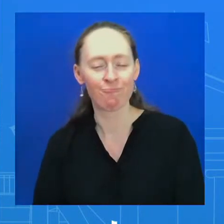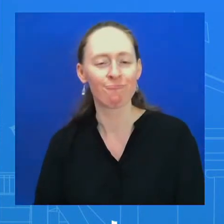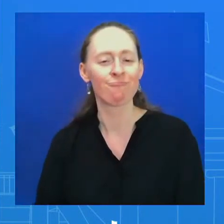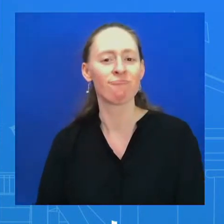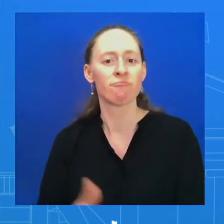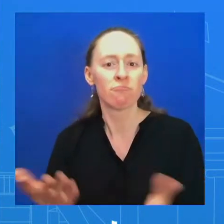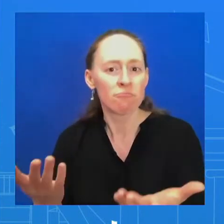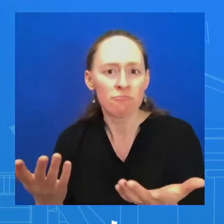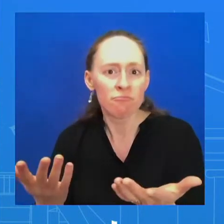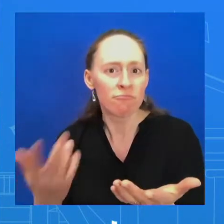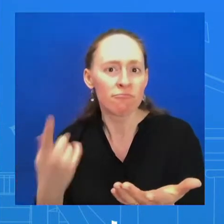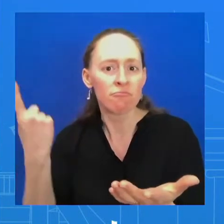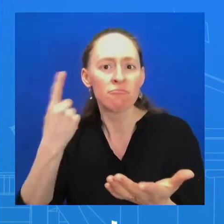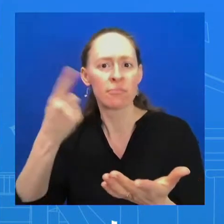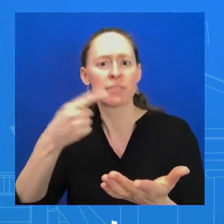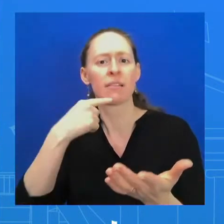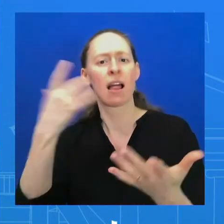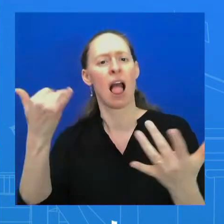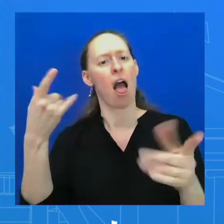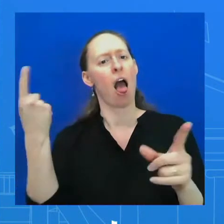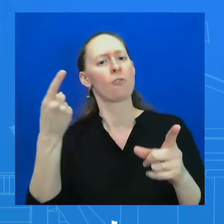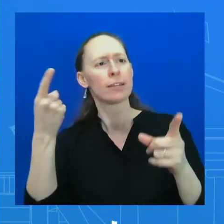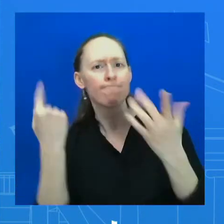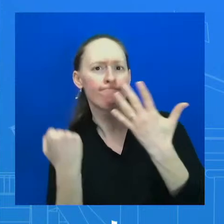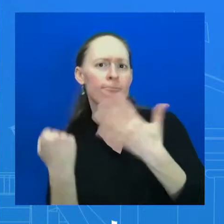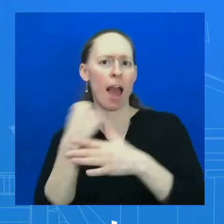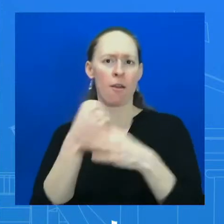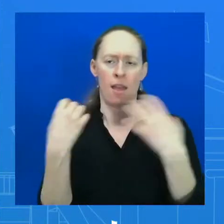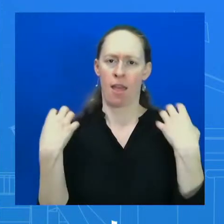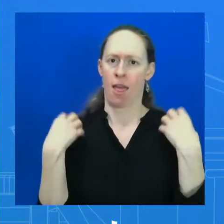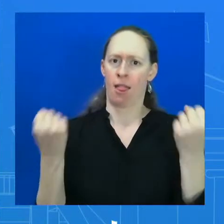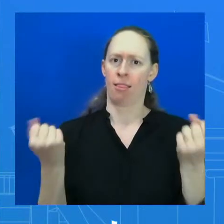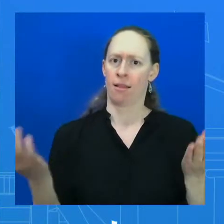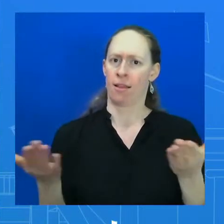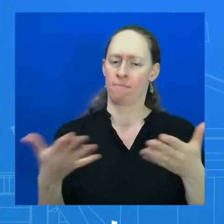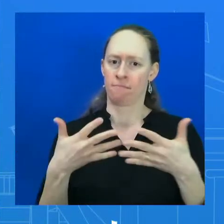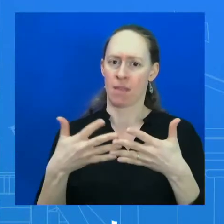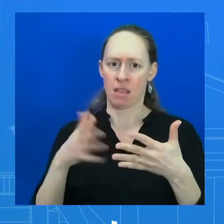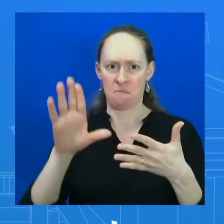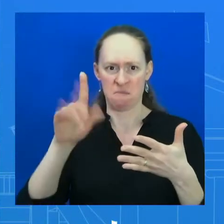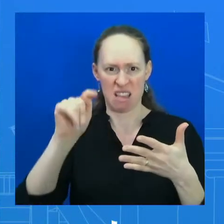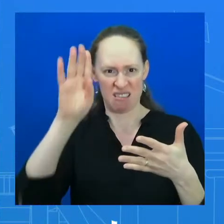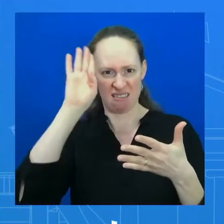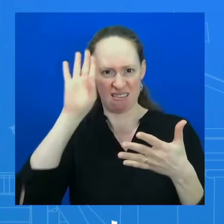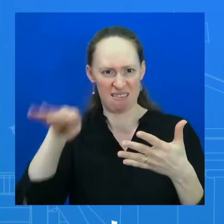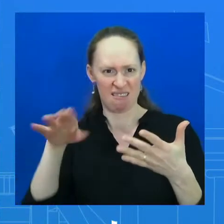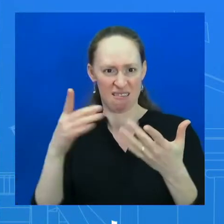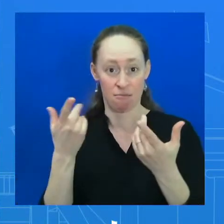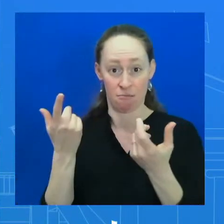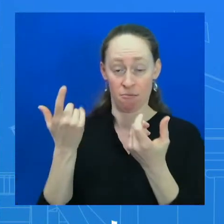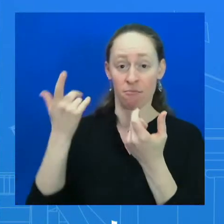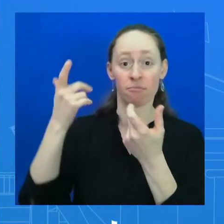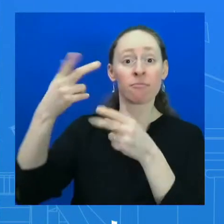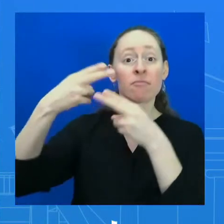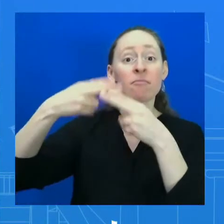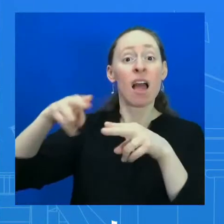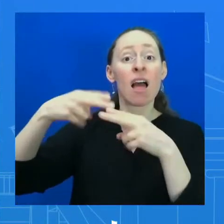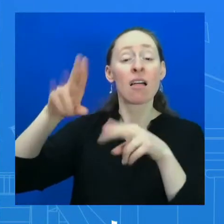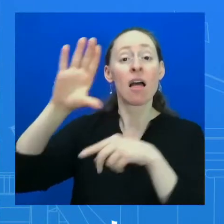But the nation's largest producer of eggs has temporarily stopped production at plants in Texas and Michigan because some chickens had tested positive.